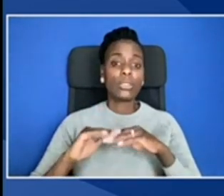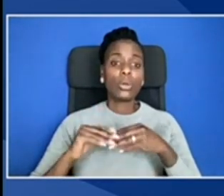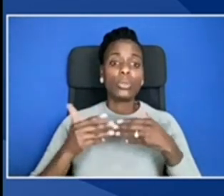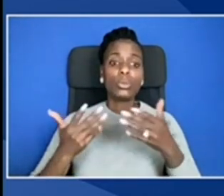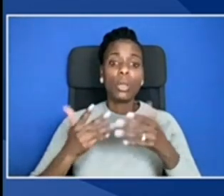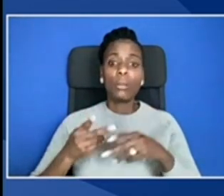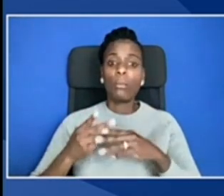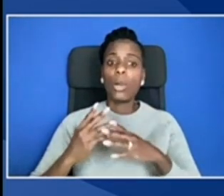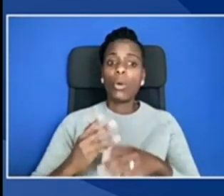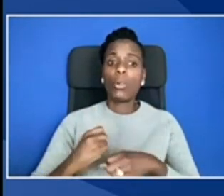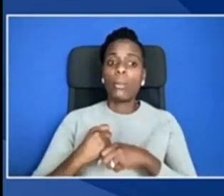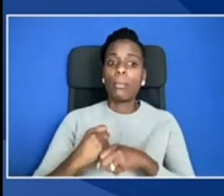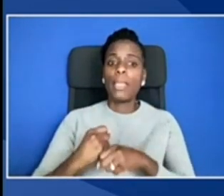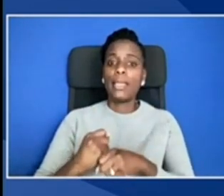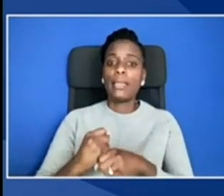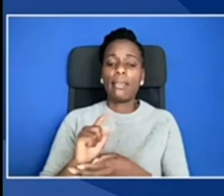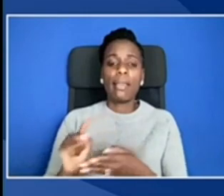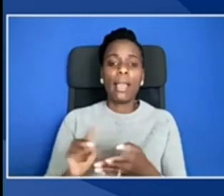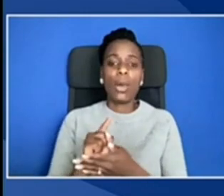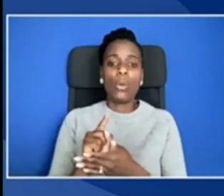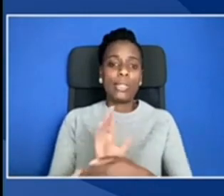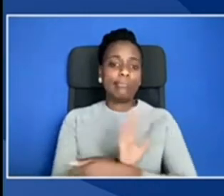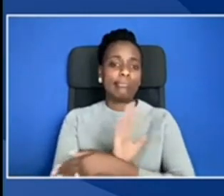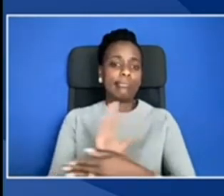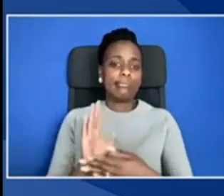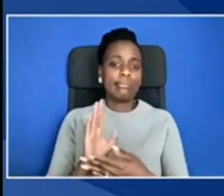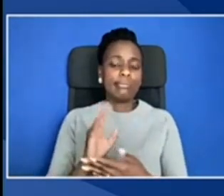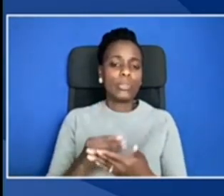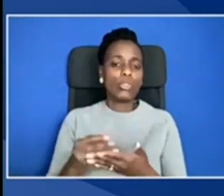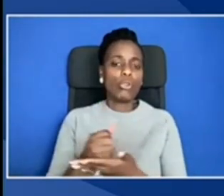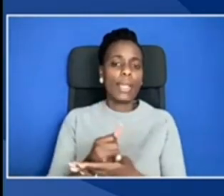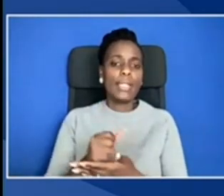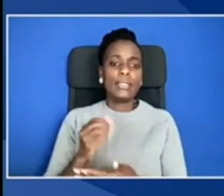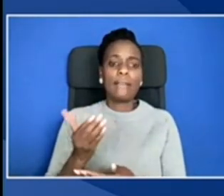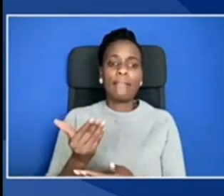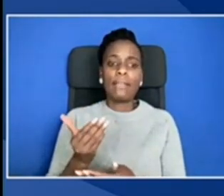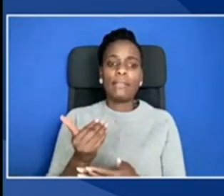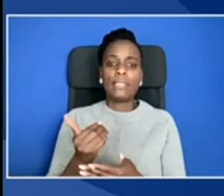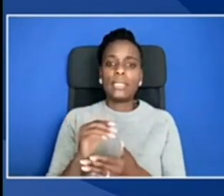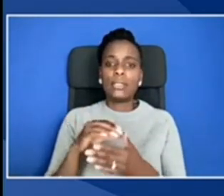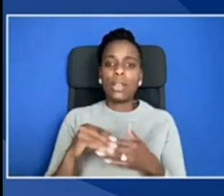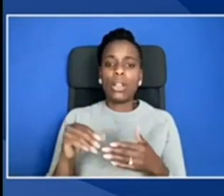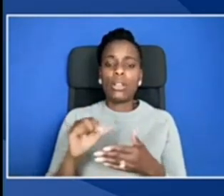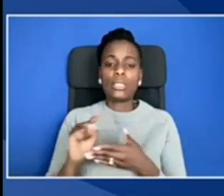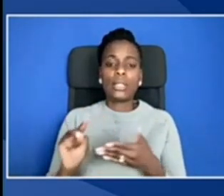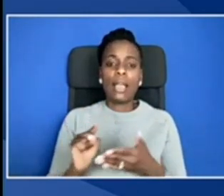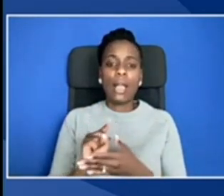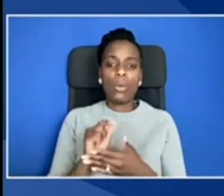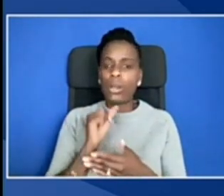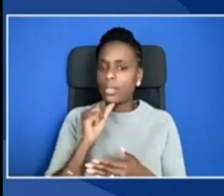$15 basically doesn't have hardship. So what that means is that someone still